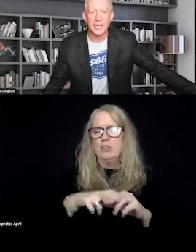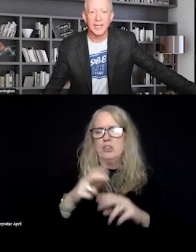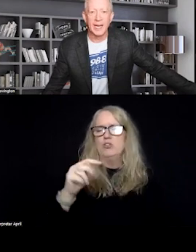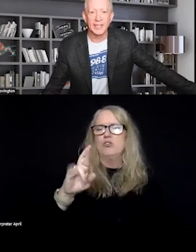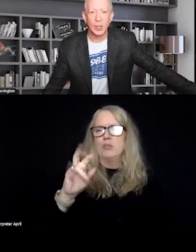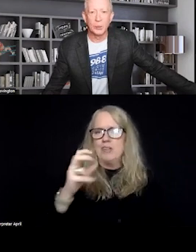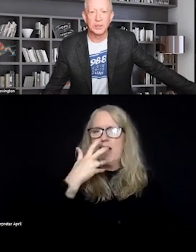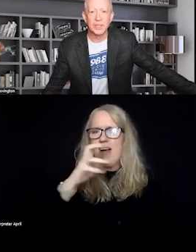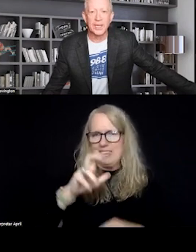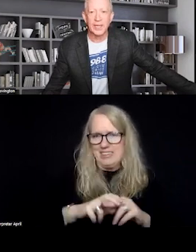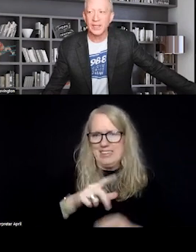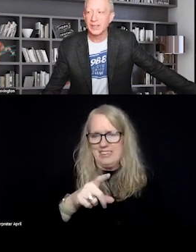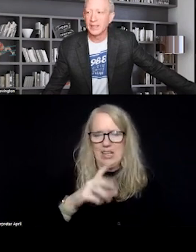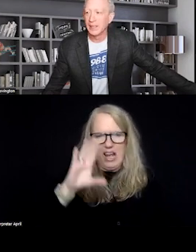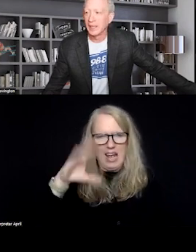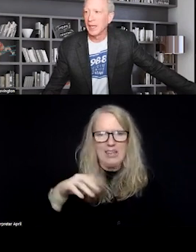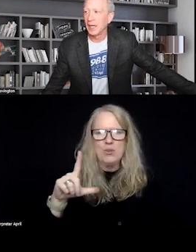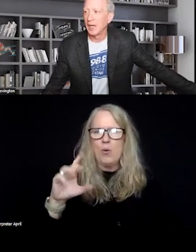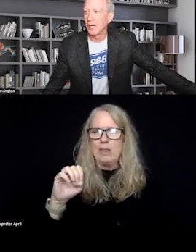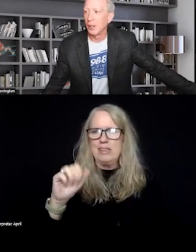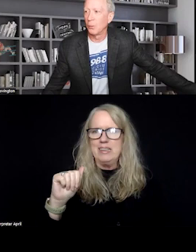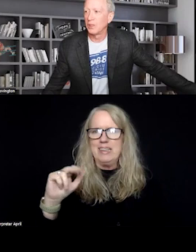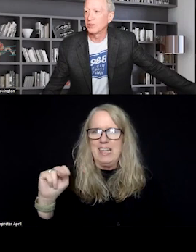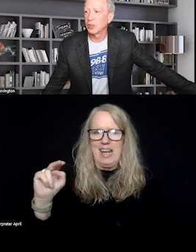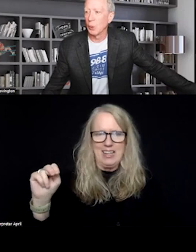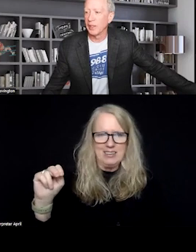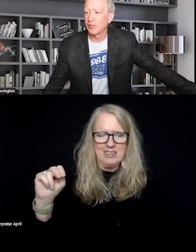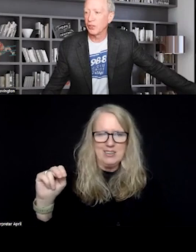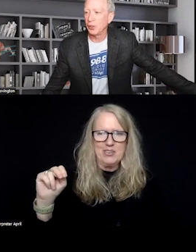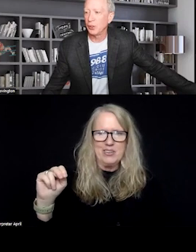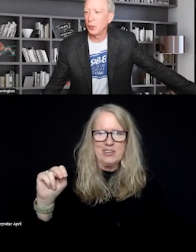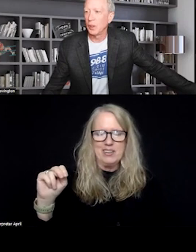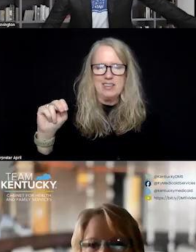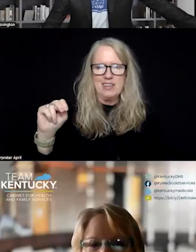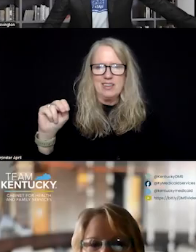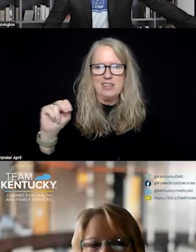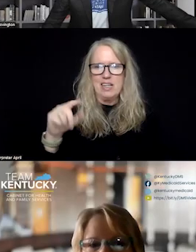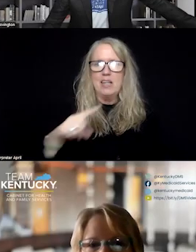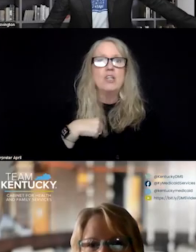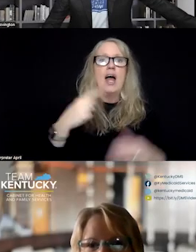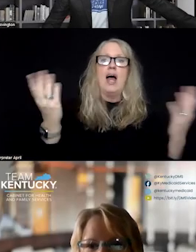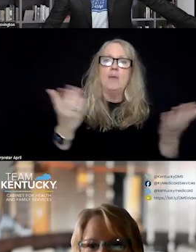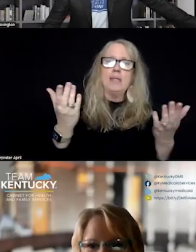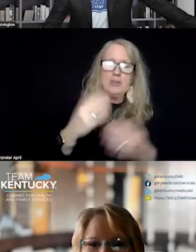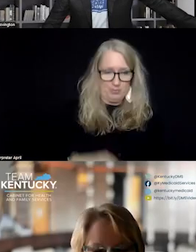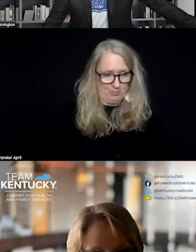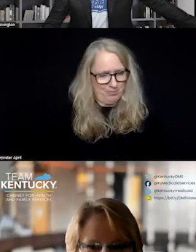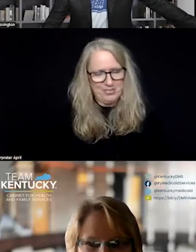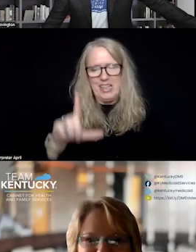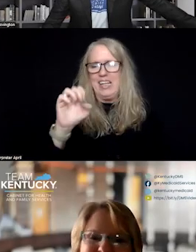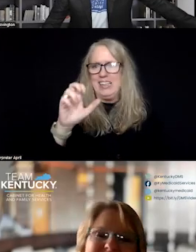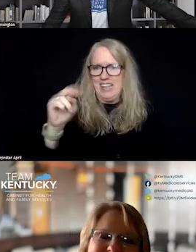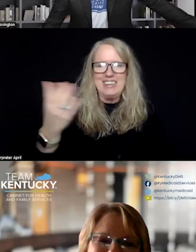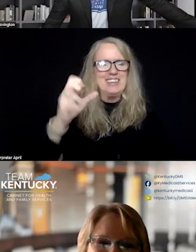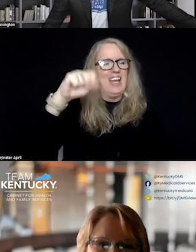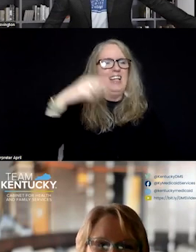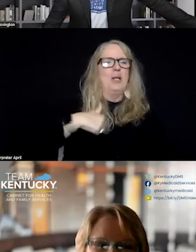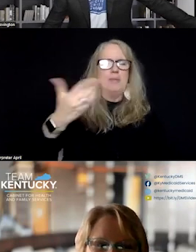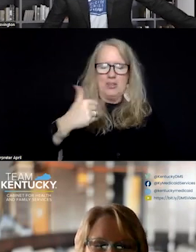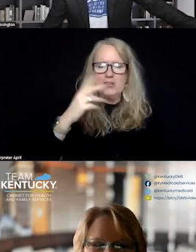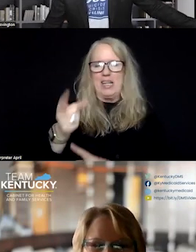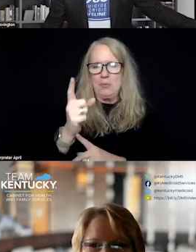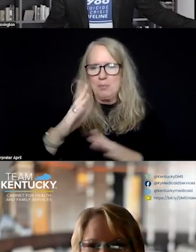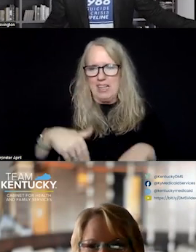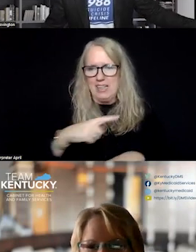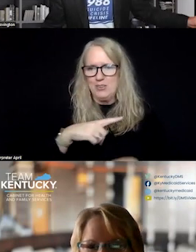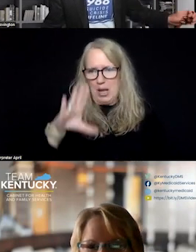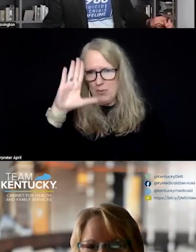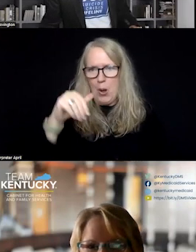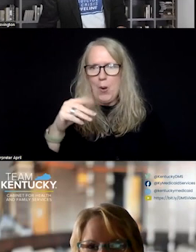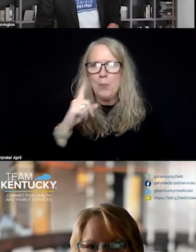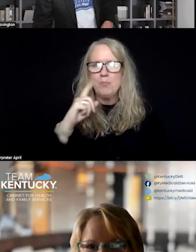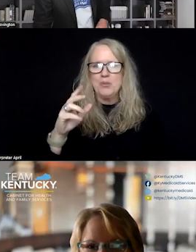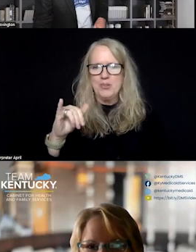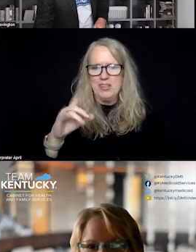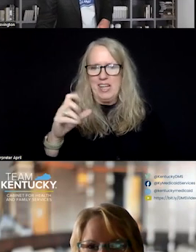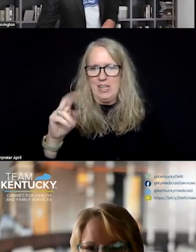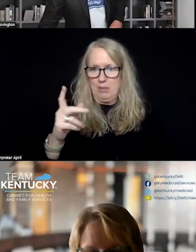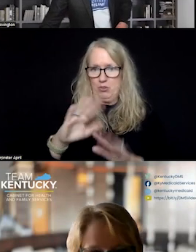I KNOW LEANNE-- >> I AM HERE.